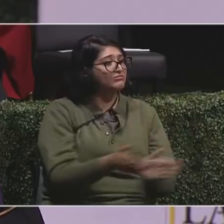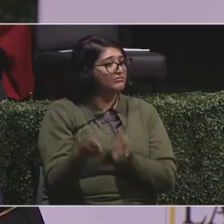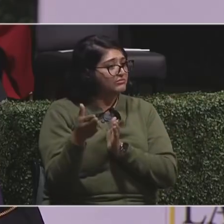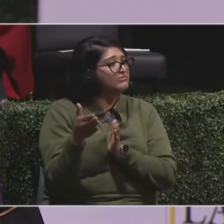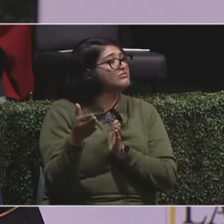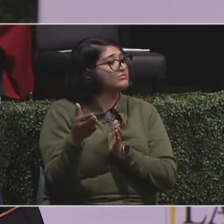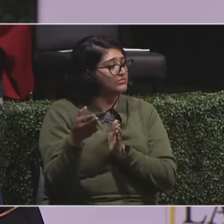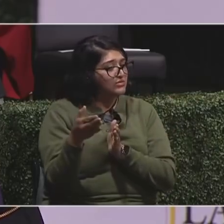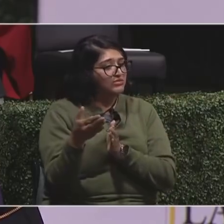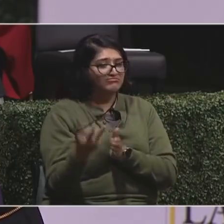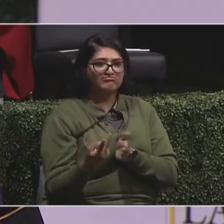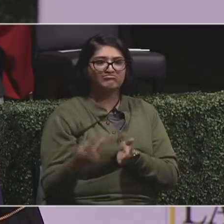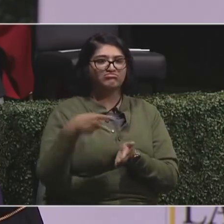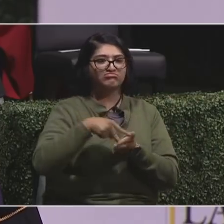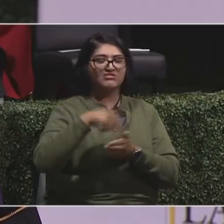LIFE OF THE UNIVERSITY COMMUNITY.